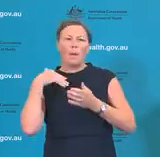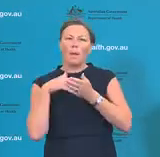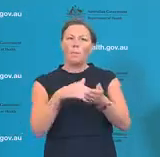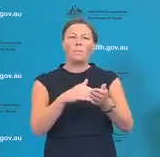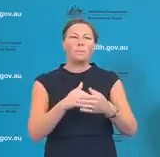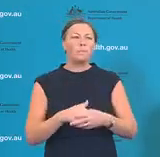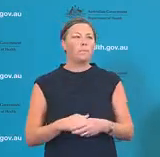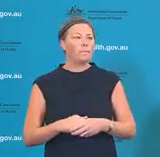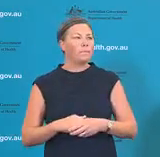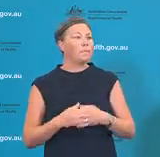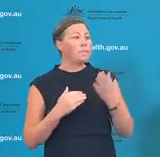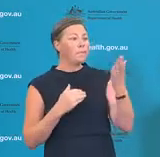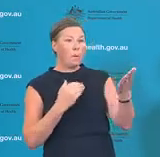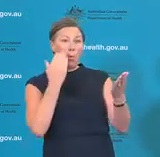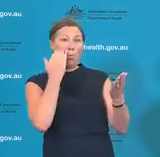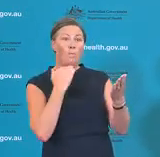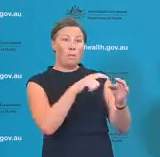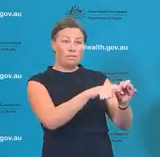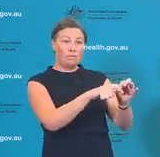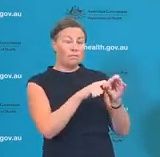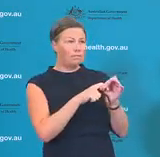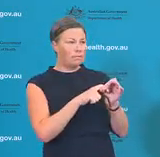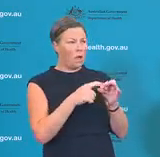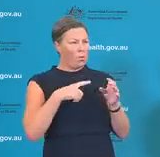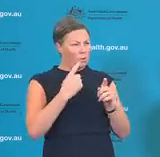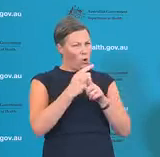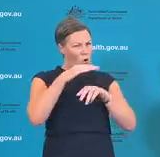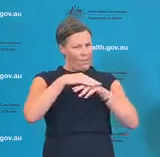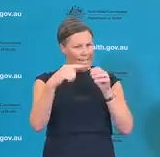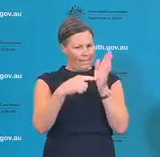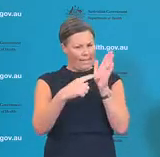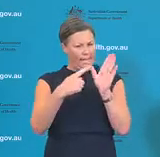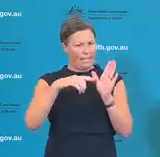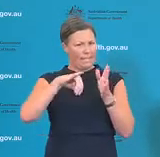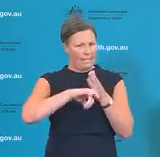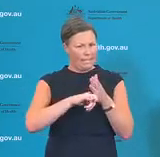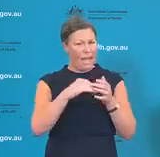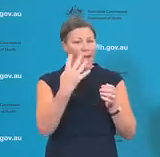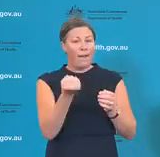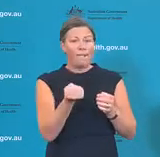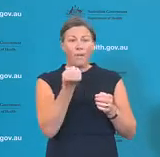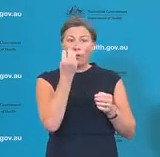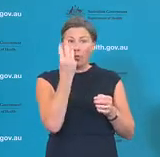Ms McMillan on the Tasmanian outbreak again, there were three nursing homes that were visited